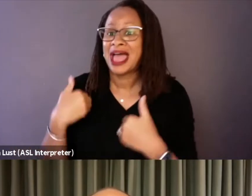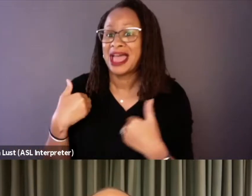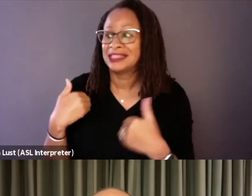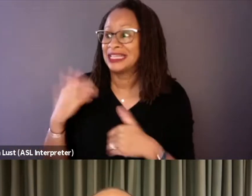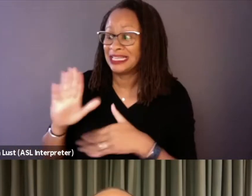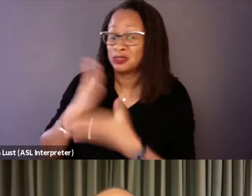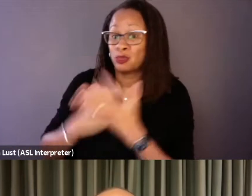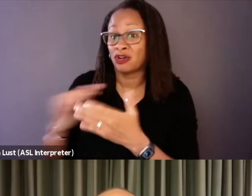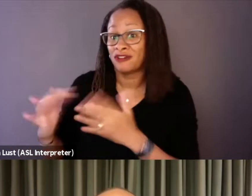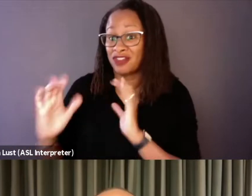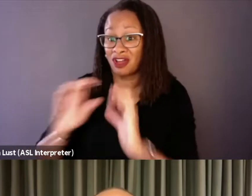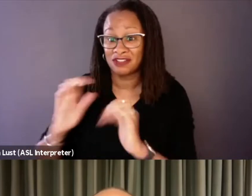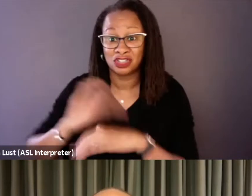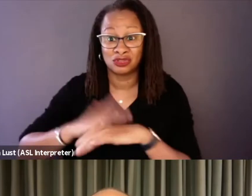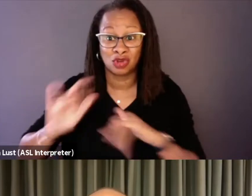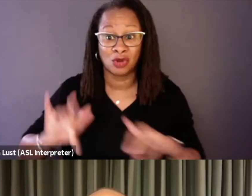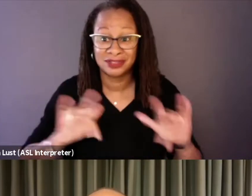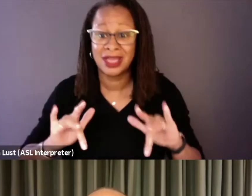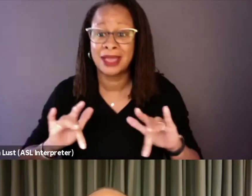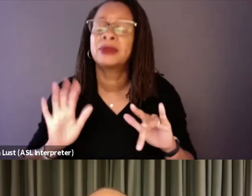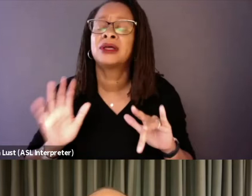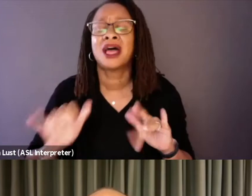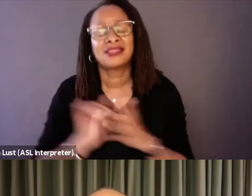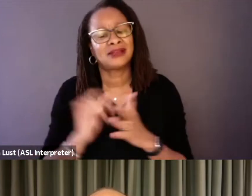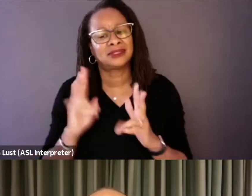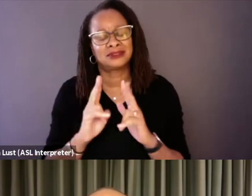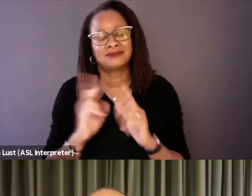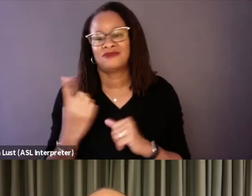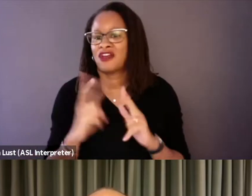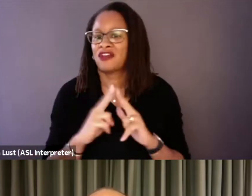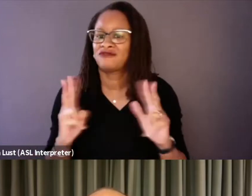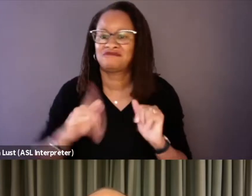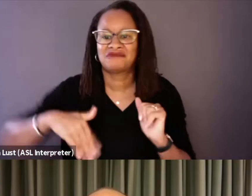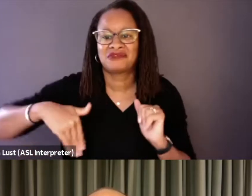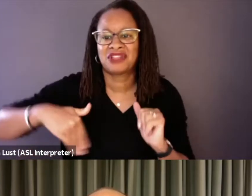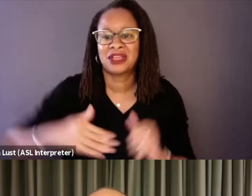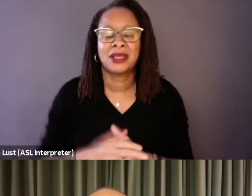And that was something that very, very late in the process.